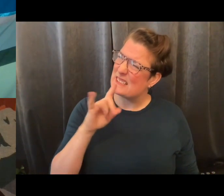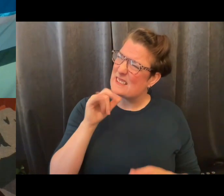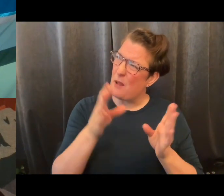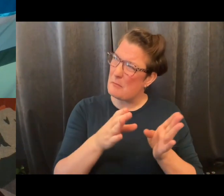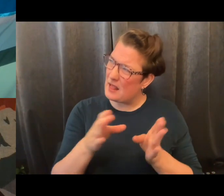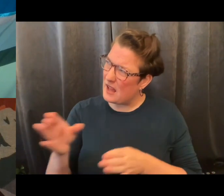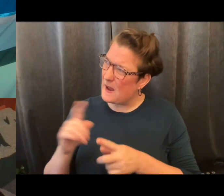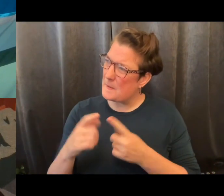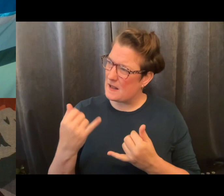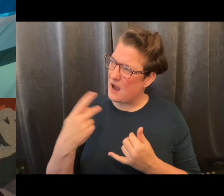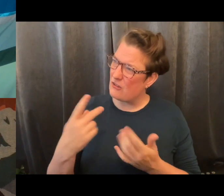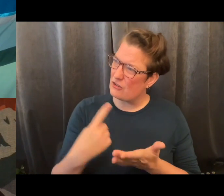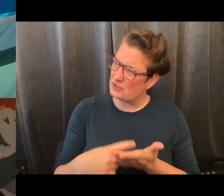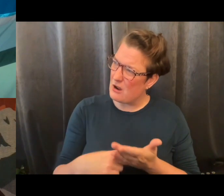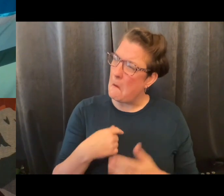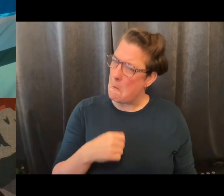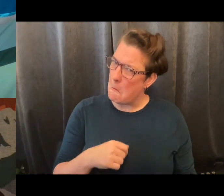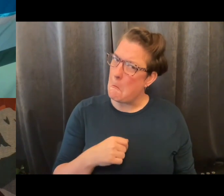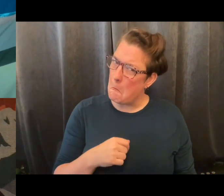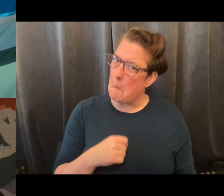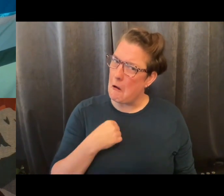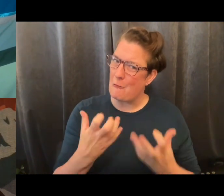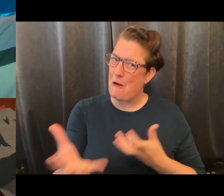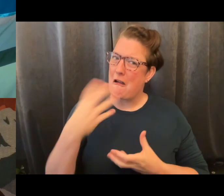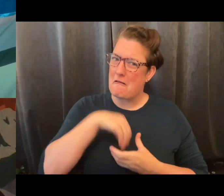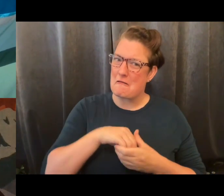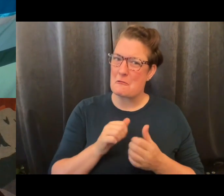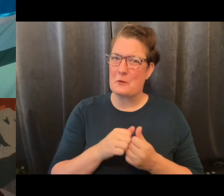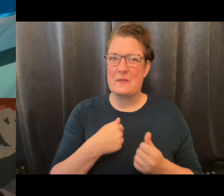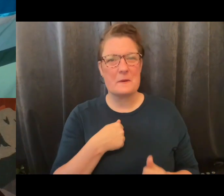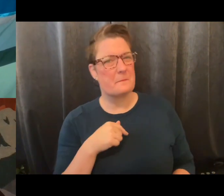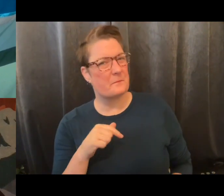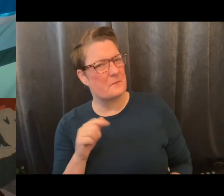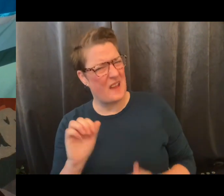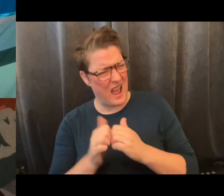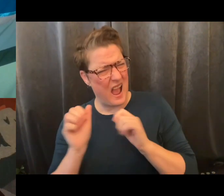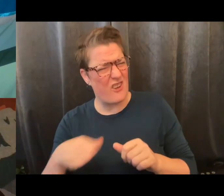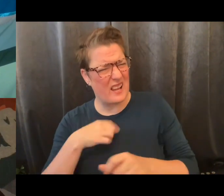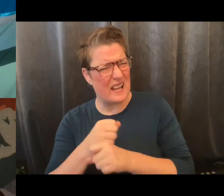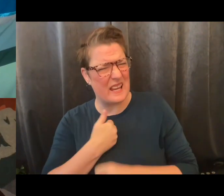talking about it, I'm like... want to Nomy: How can I get myself a shofar in time for Elul?